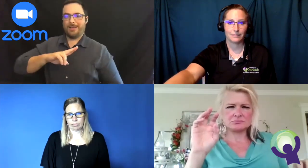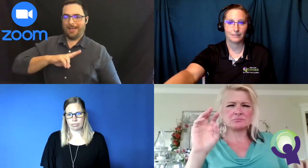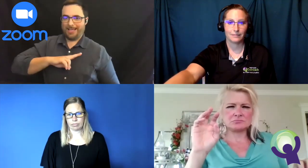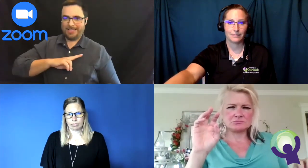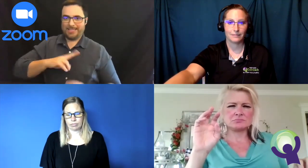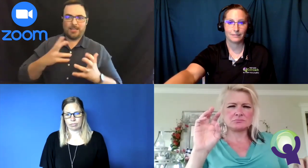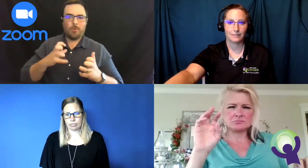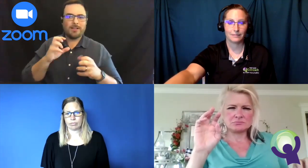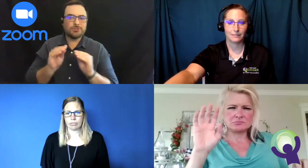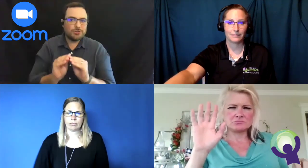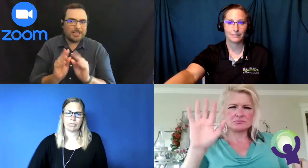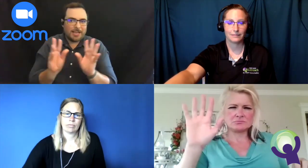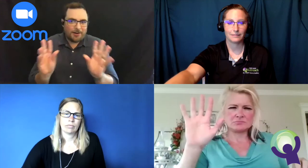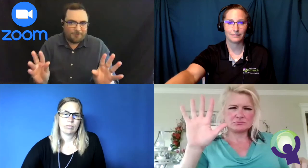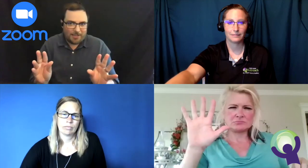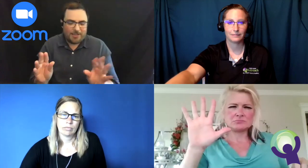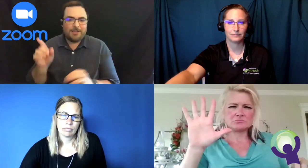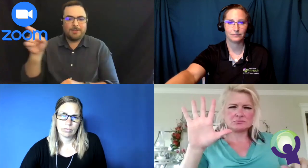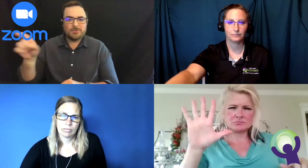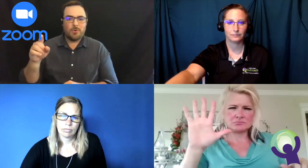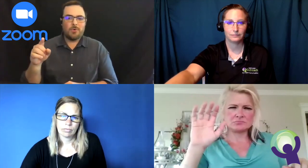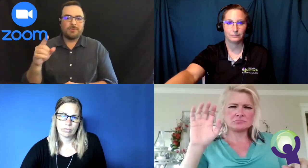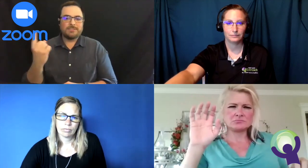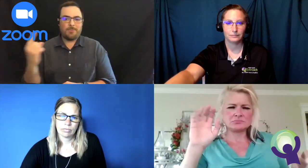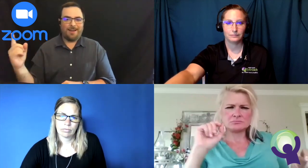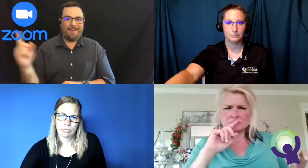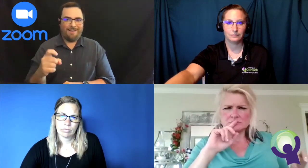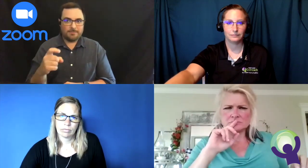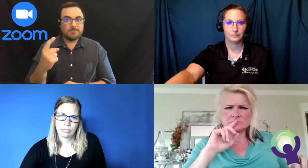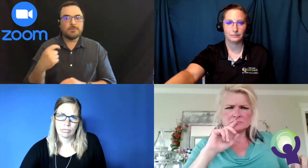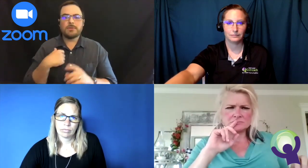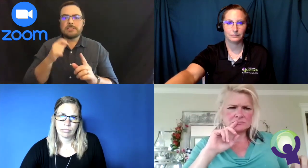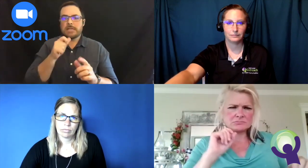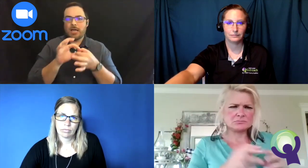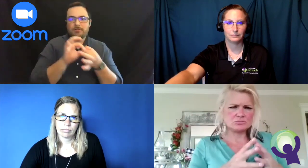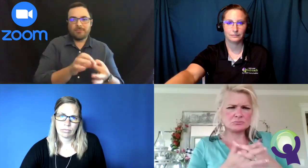they expanded a little bit the person asking the question... they're saying not about them making sound, but when they